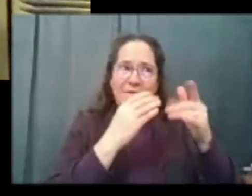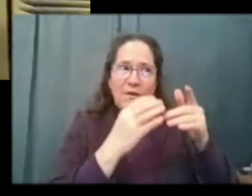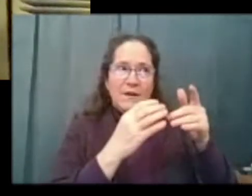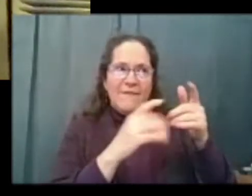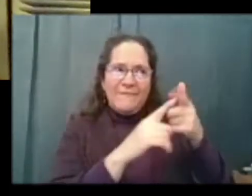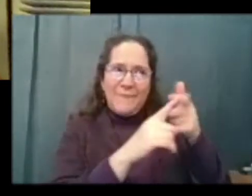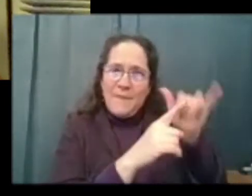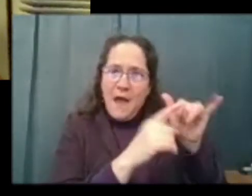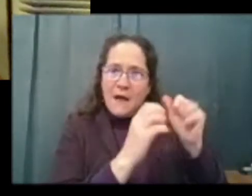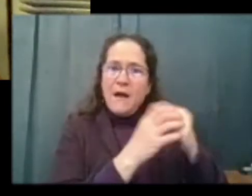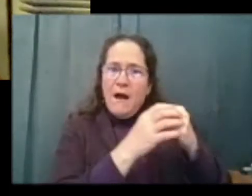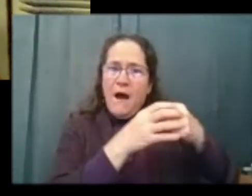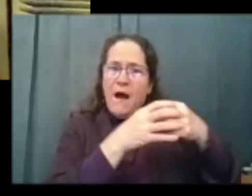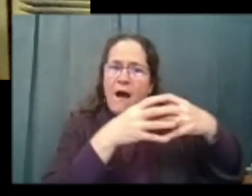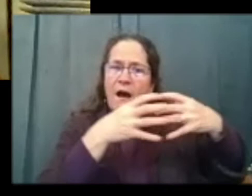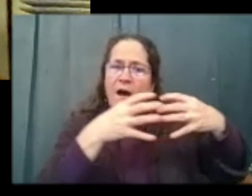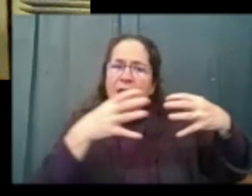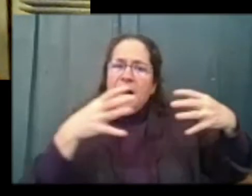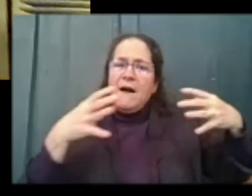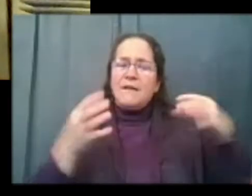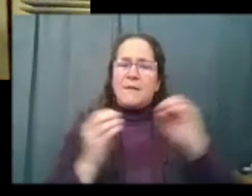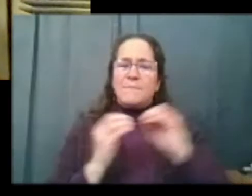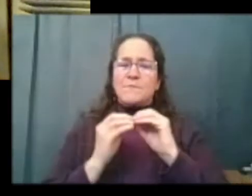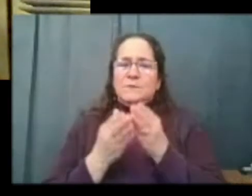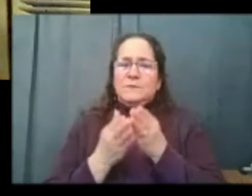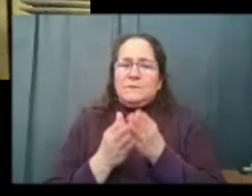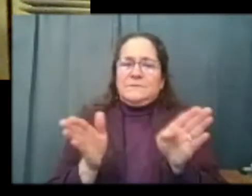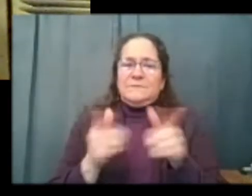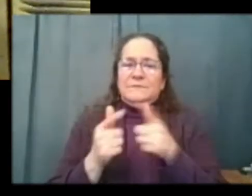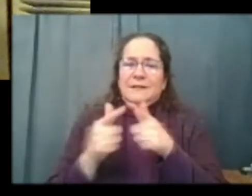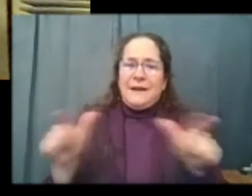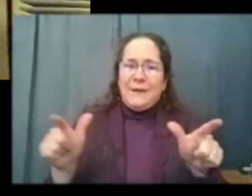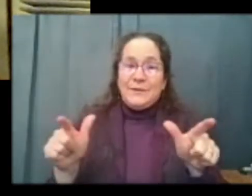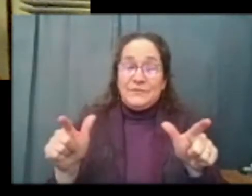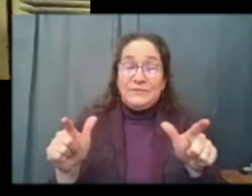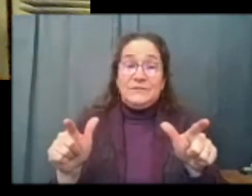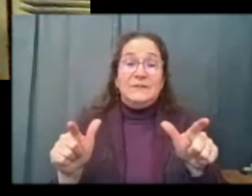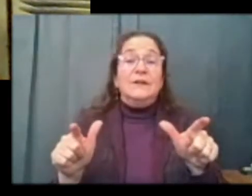even, so that the student can be understood by everyone, not